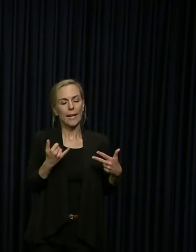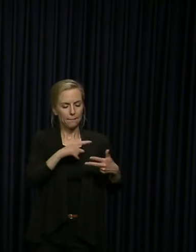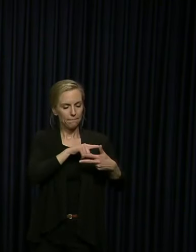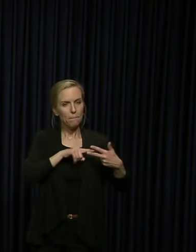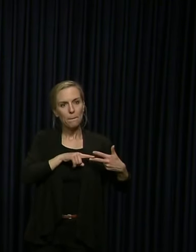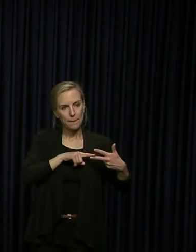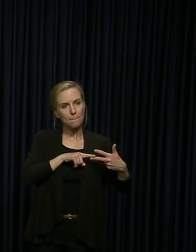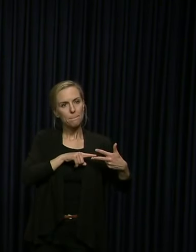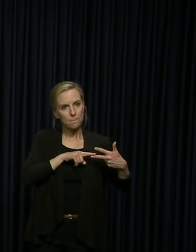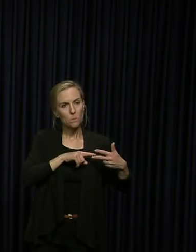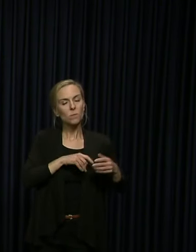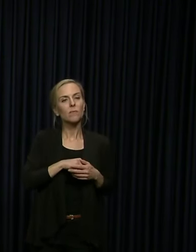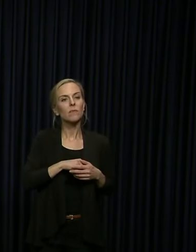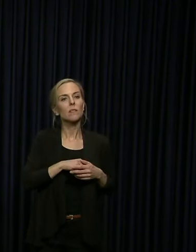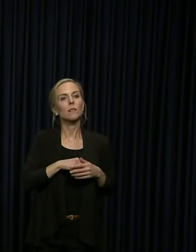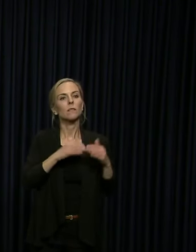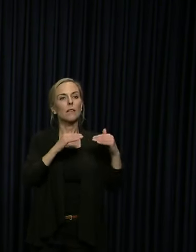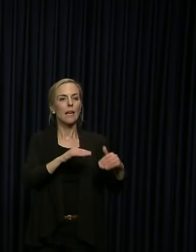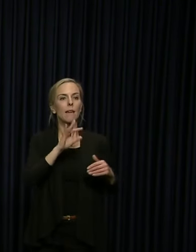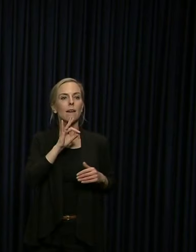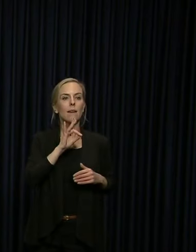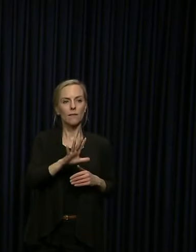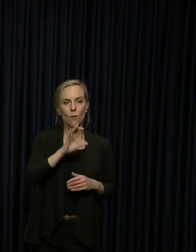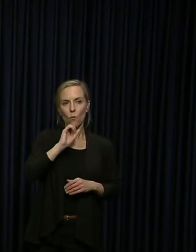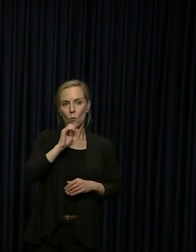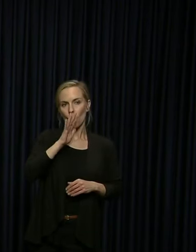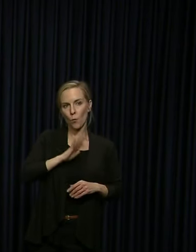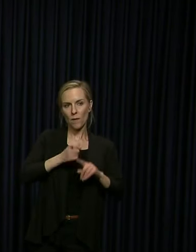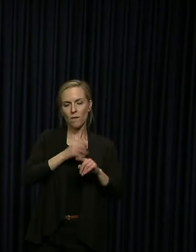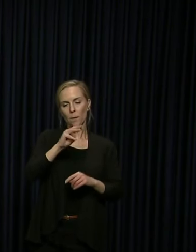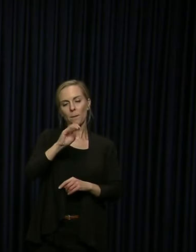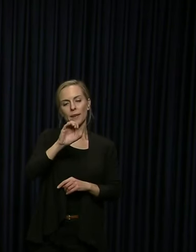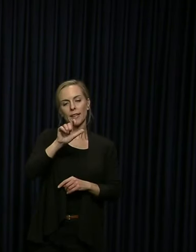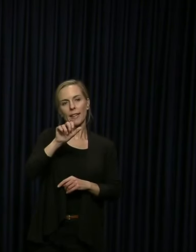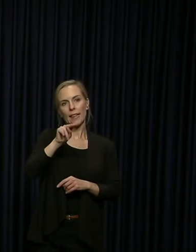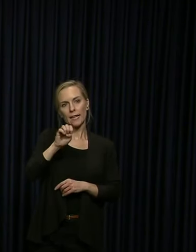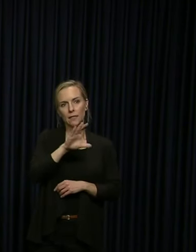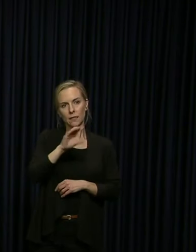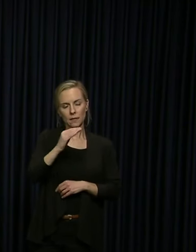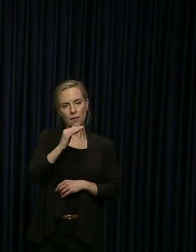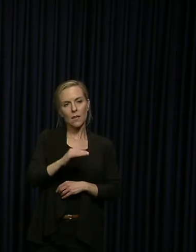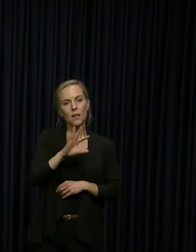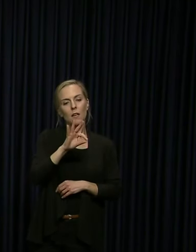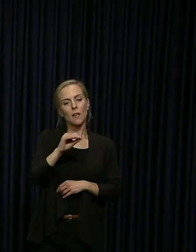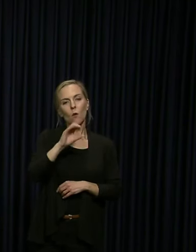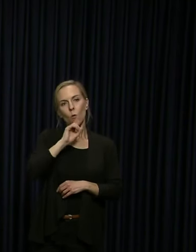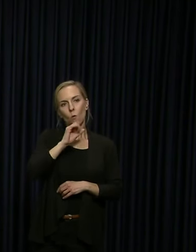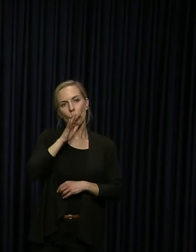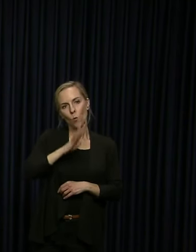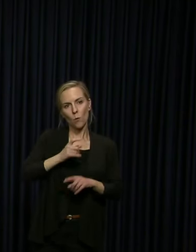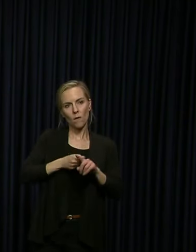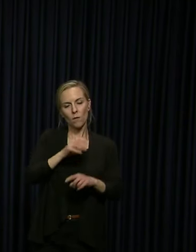I THINK WE'VE GOT SHELBY SMITHSON, AL CROSS, WE HAVE ELEANOR BUCKLEY AND MORGAN